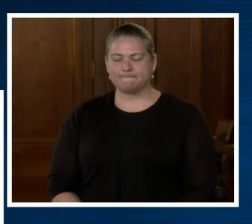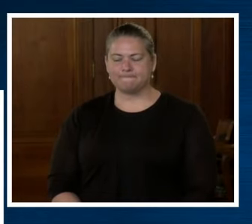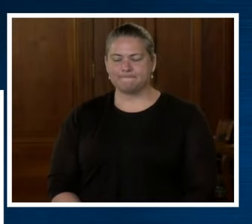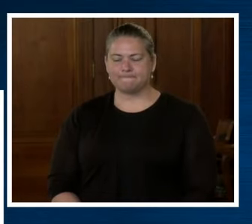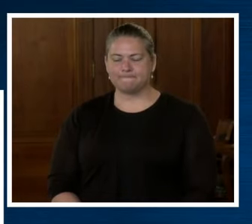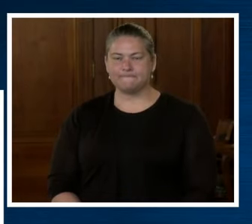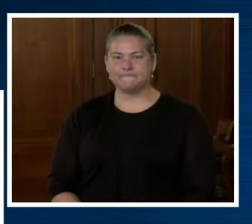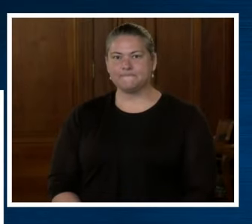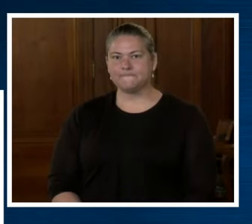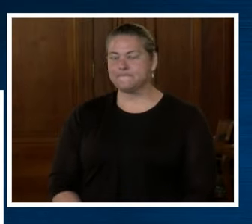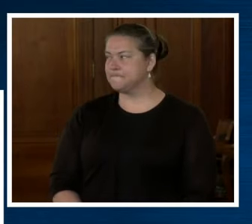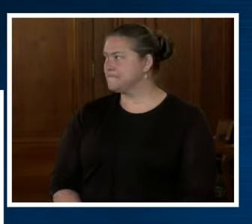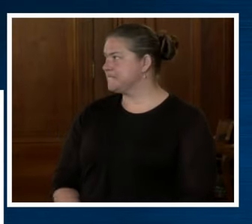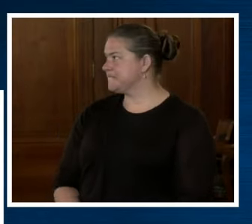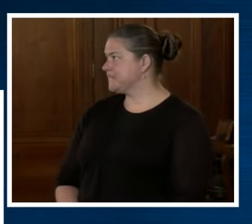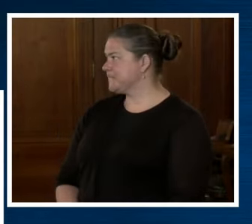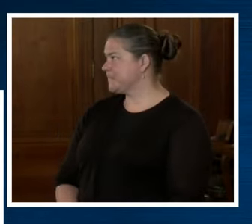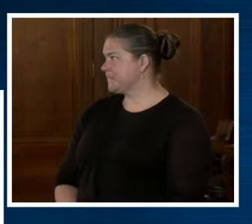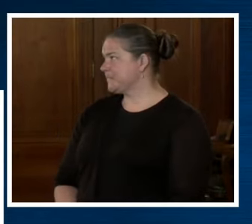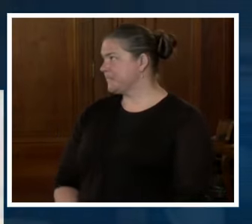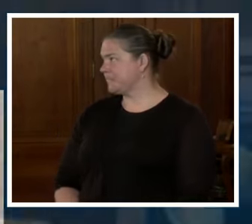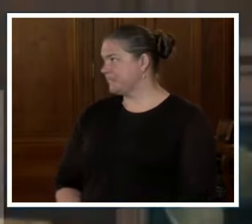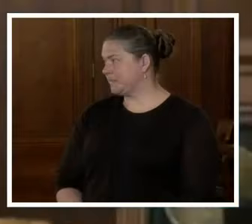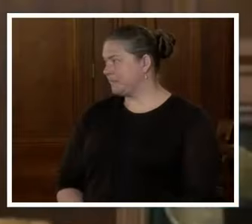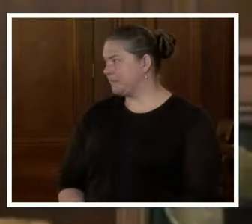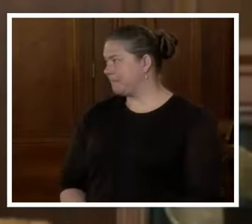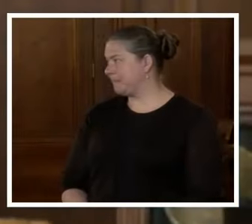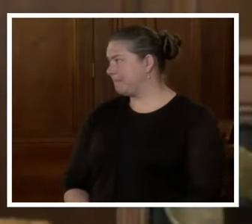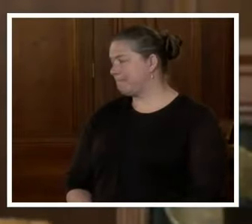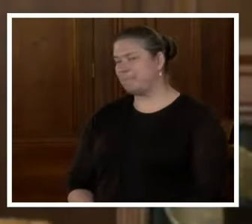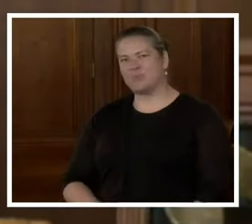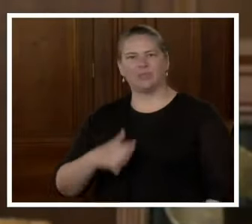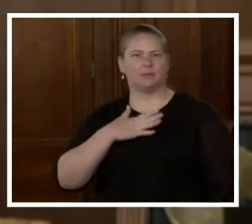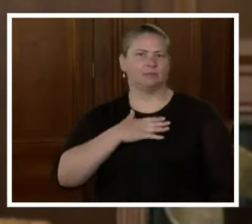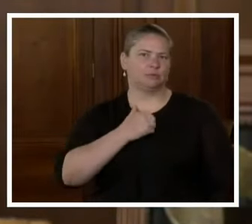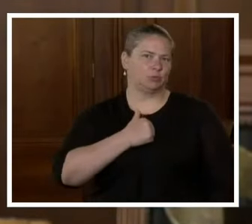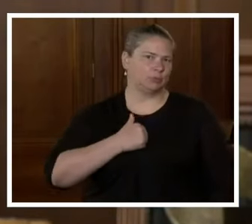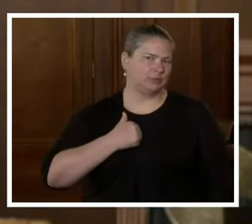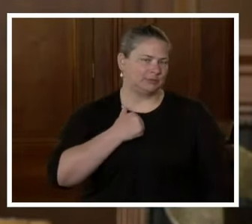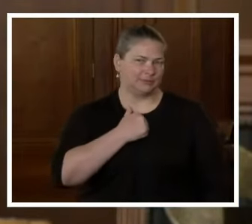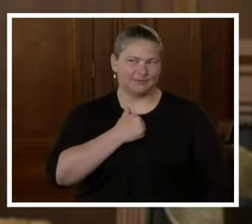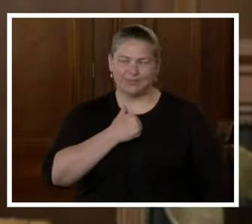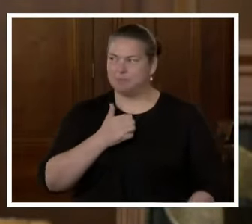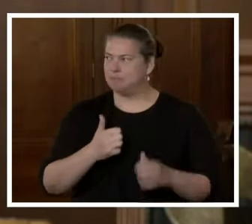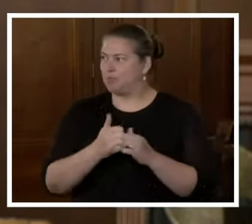FULTON, GRAYSON, HARLAN,